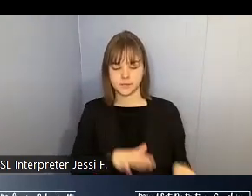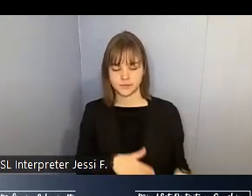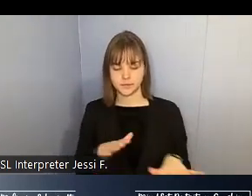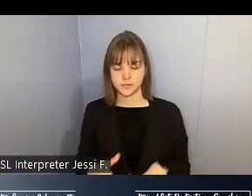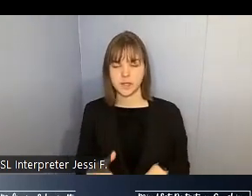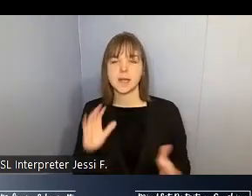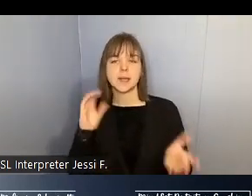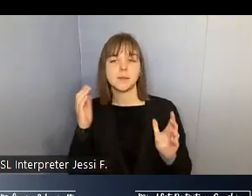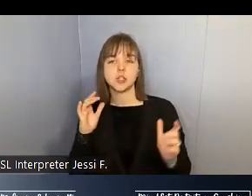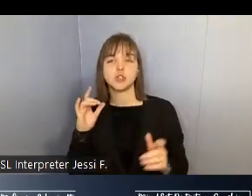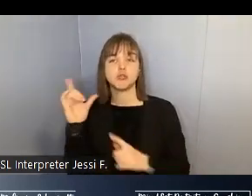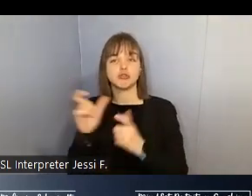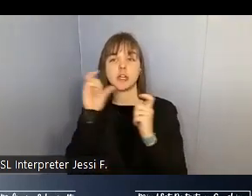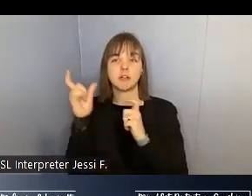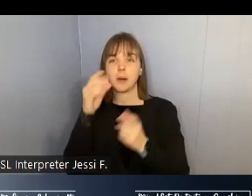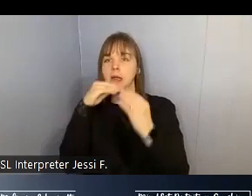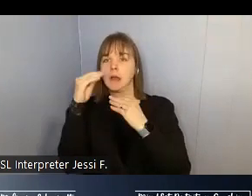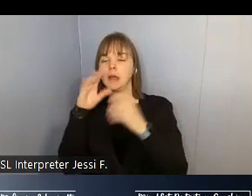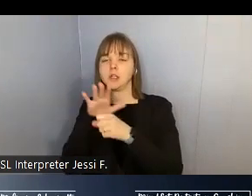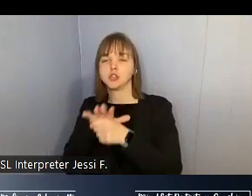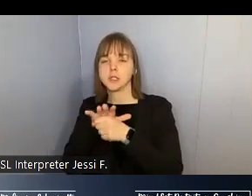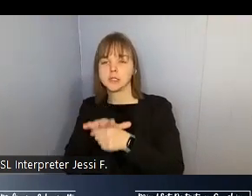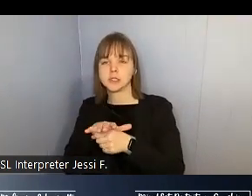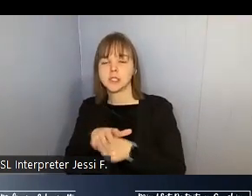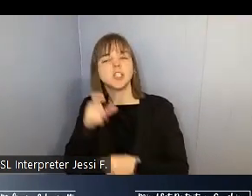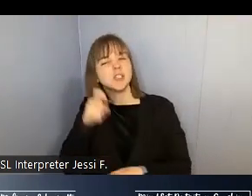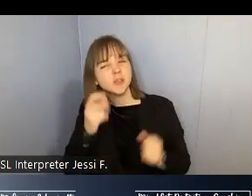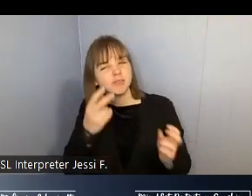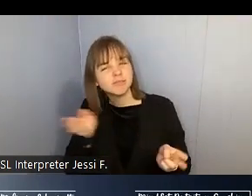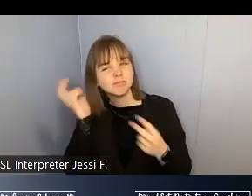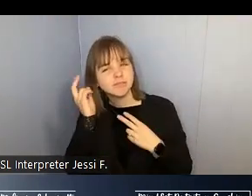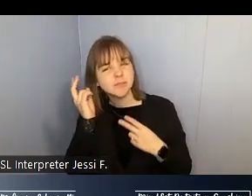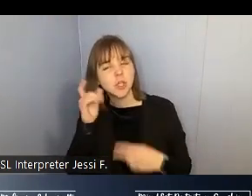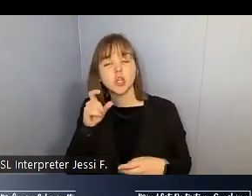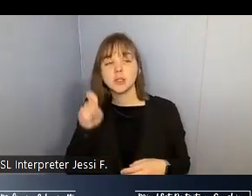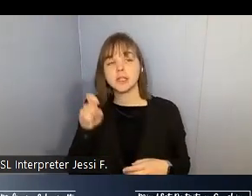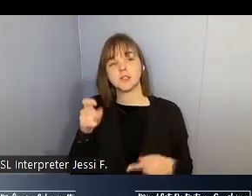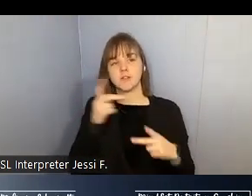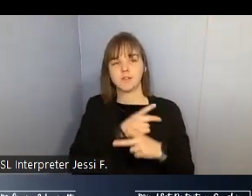And really start to get reflections because we want to look for patterns and priorities in trends.